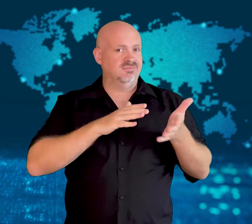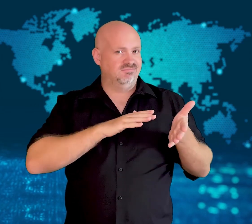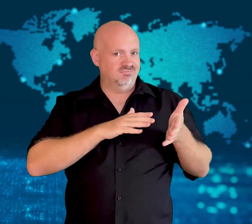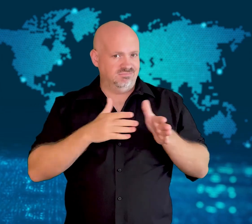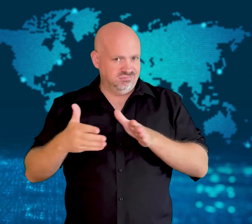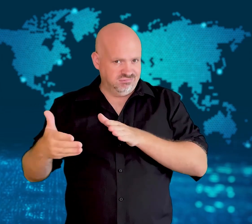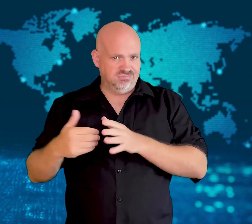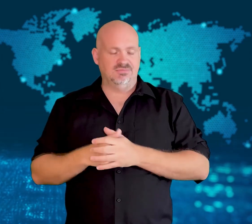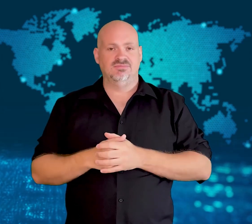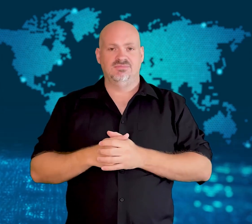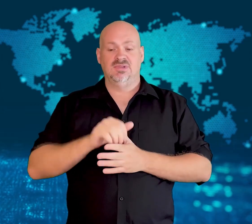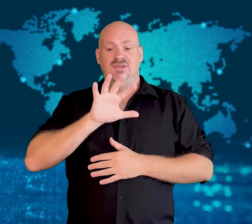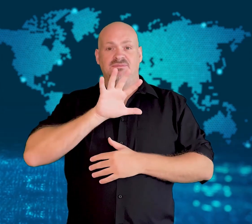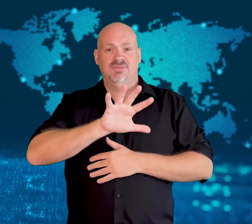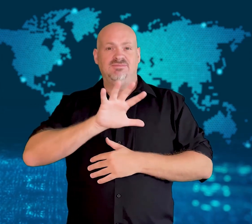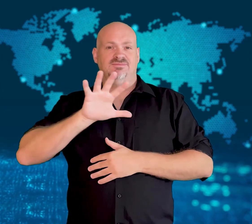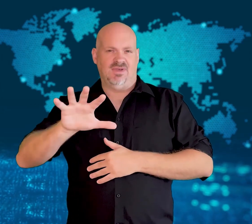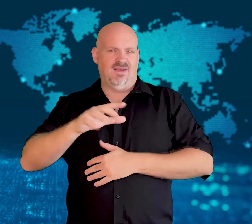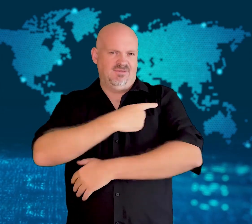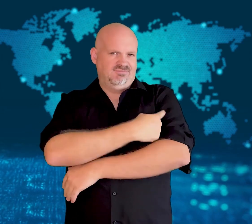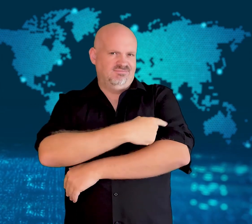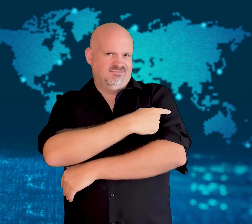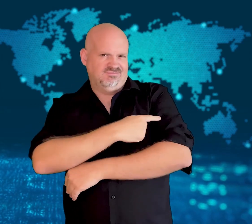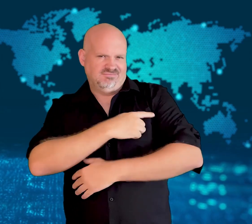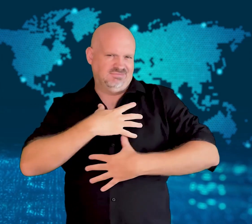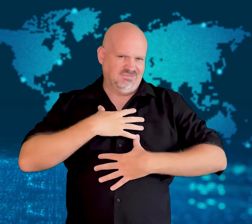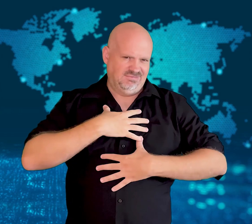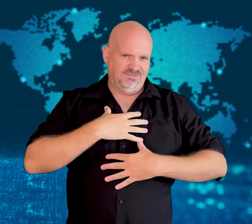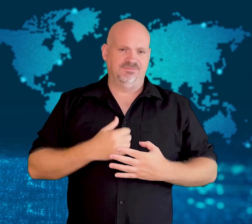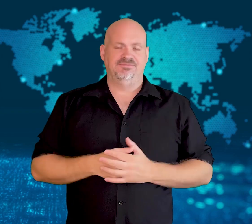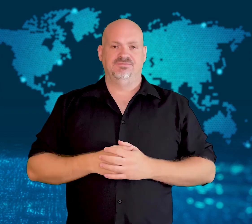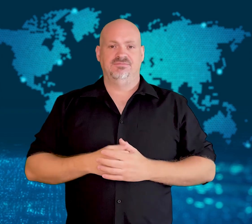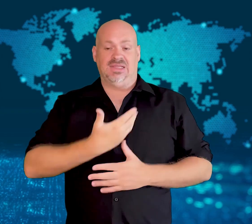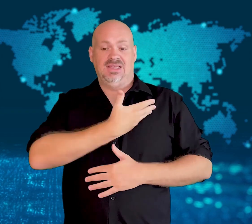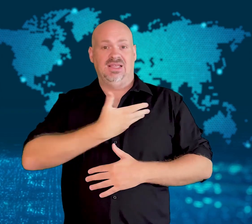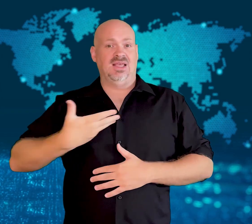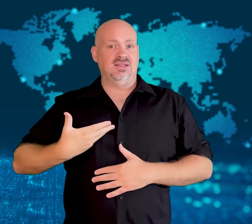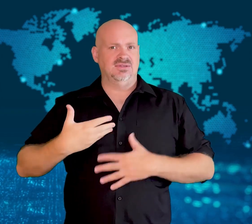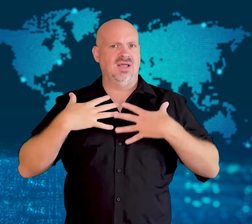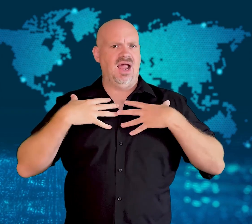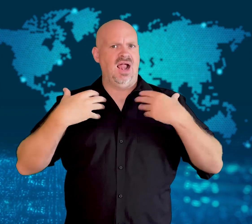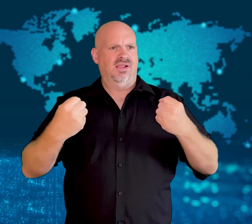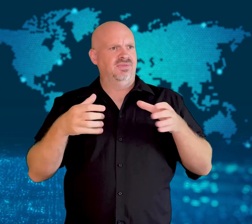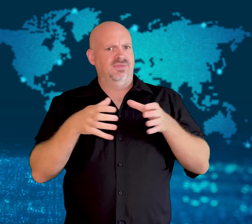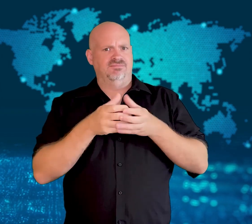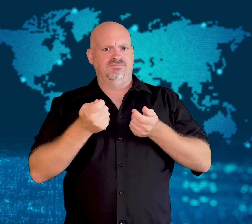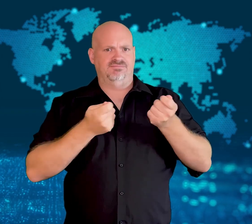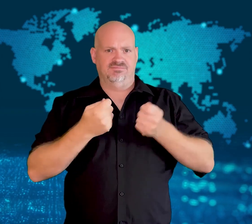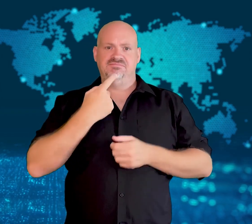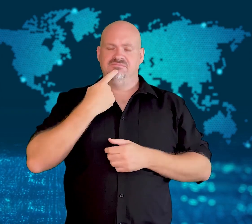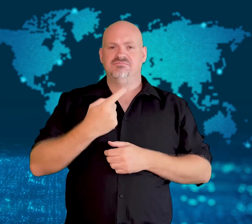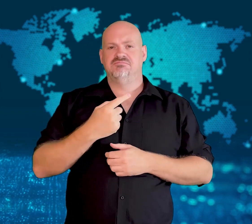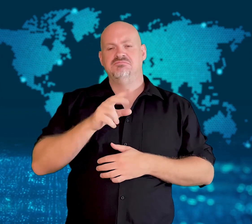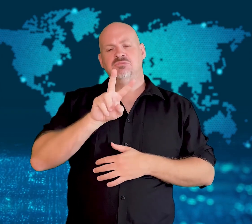Gaza's health ministry says at least 24 people have